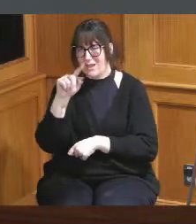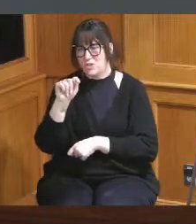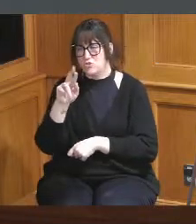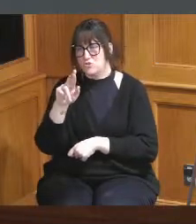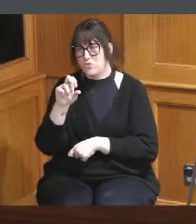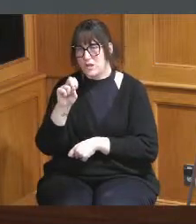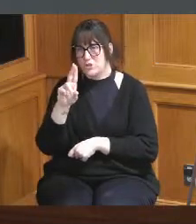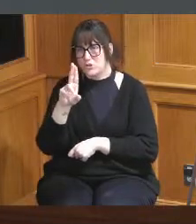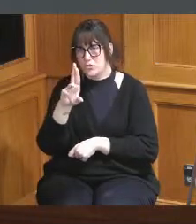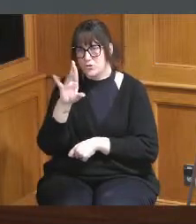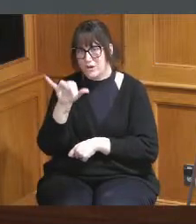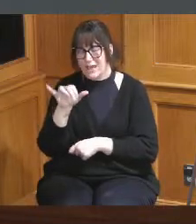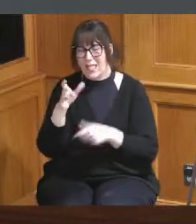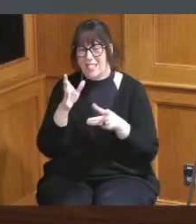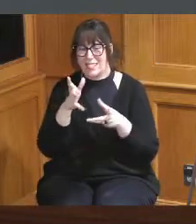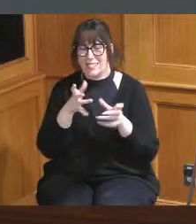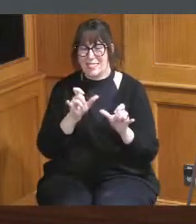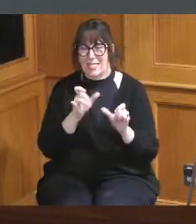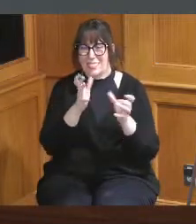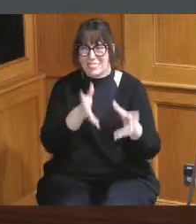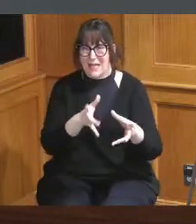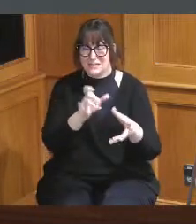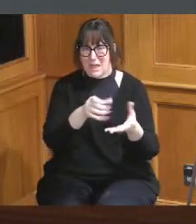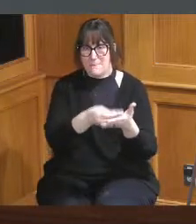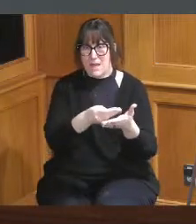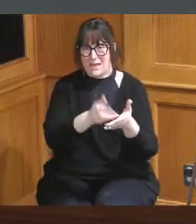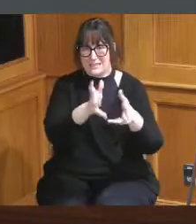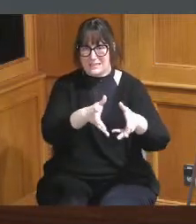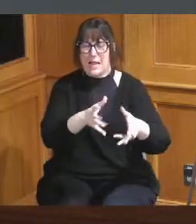allow for that money to sit in an endowment but it's a good it's a good thought maybe there's